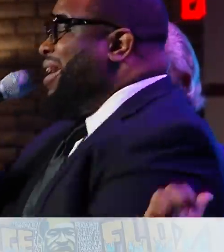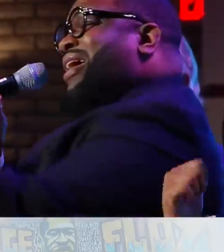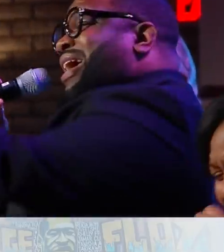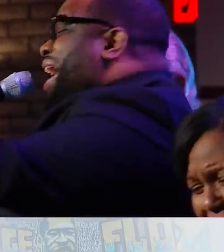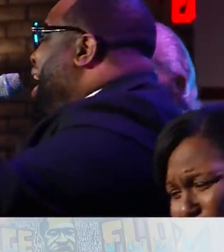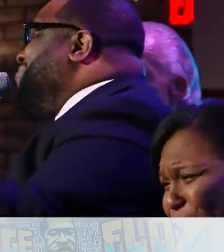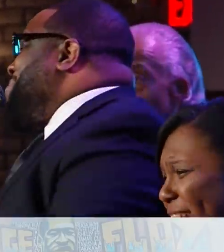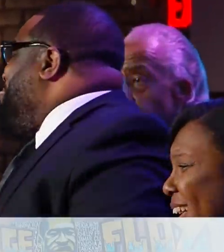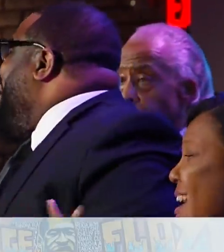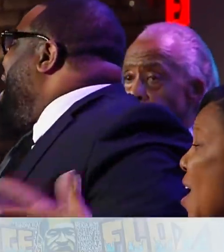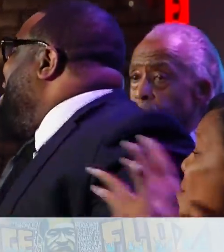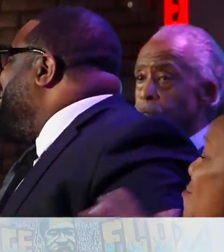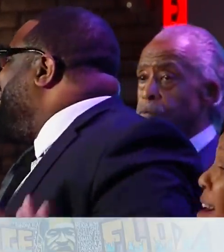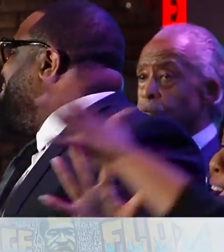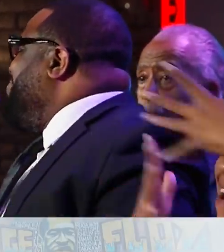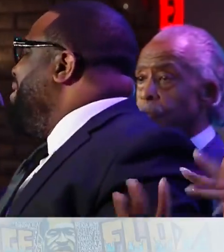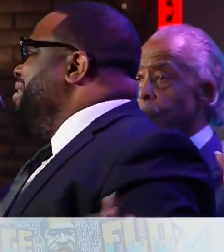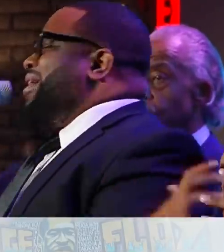EVERY PRAISE TO OUR GOD.